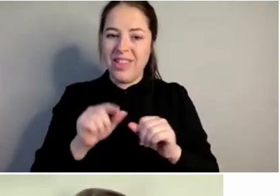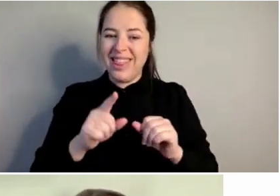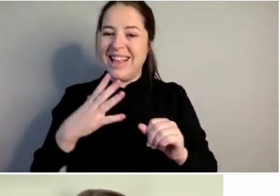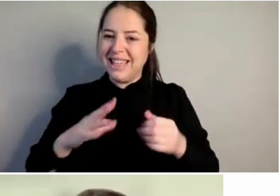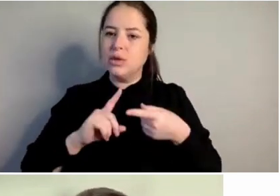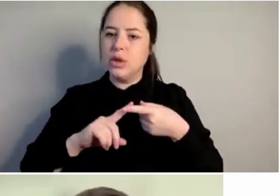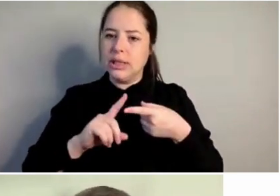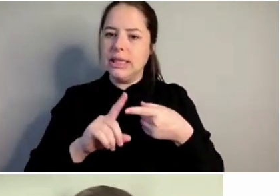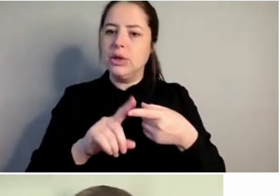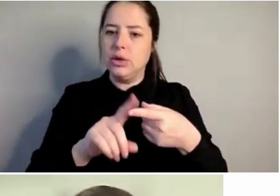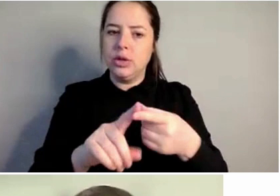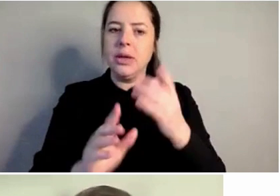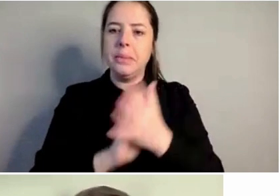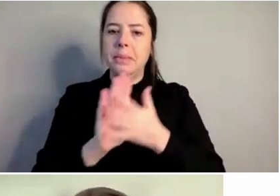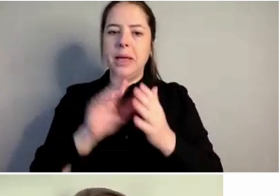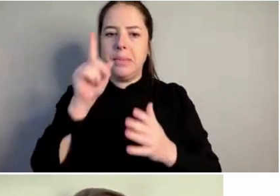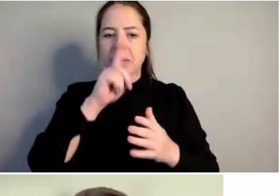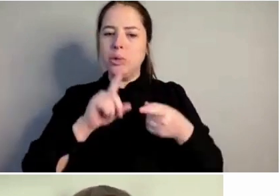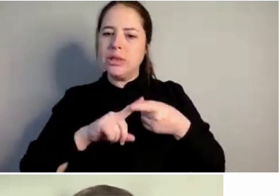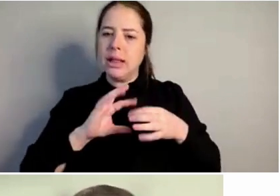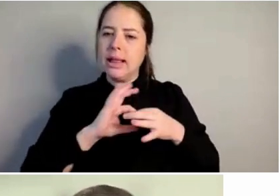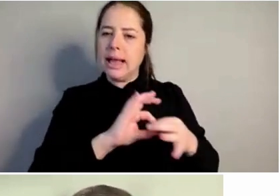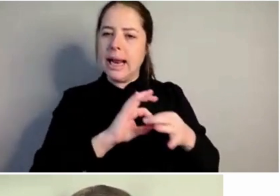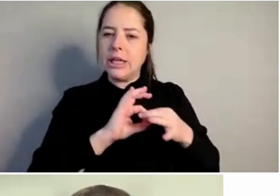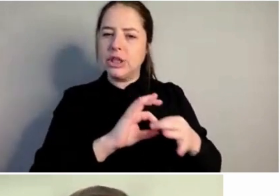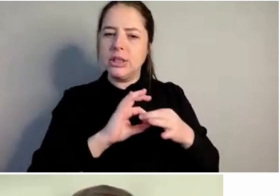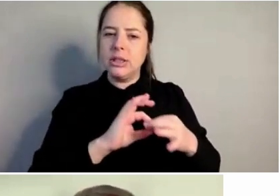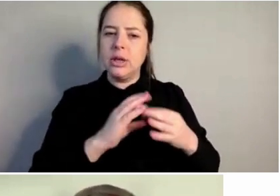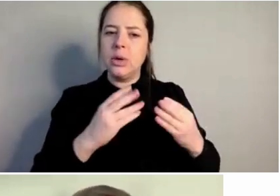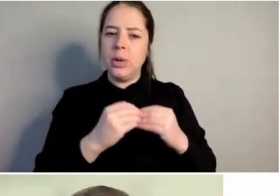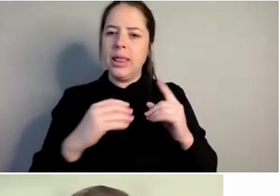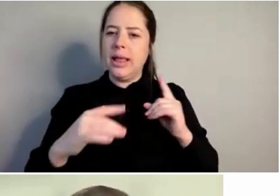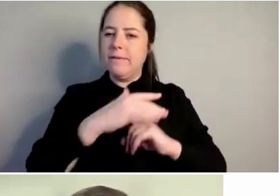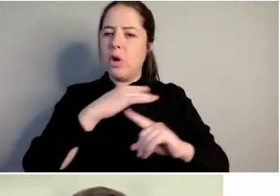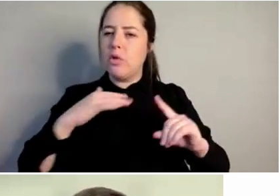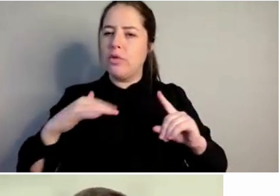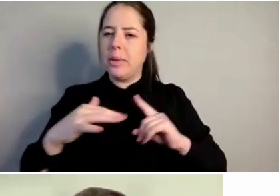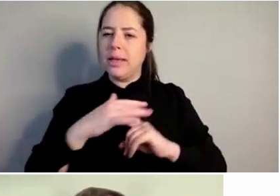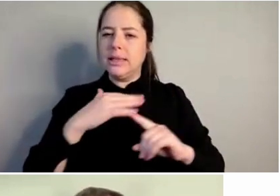And so people still had some connection and still some environment in which to share some of those challenges